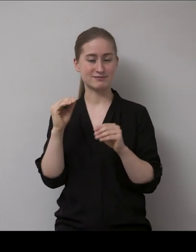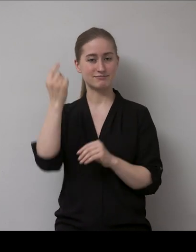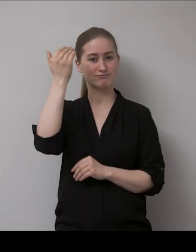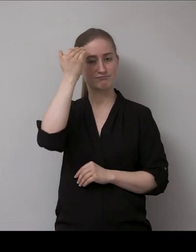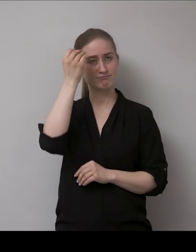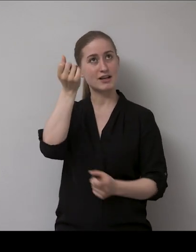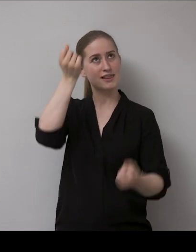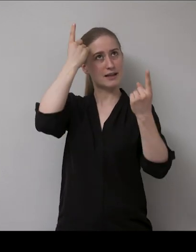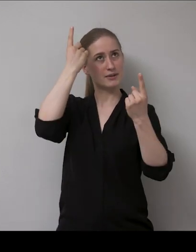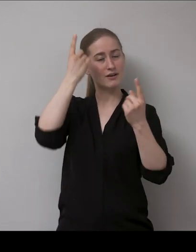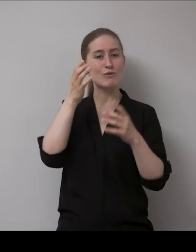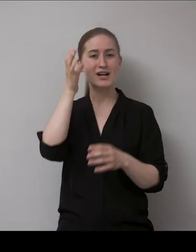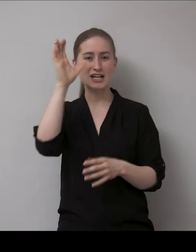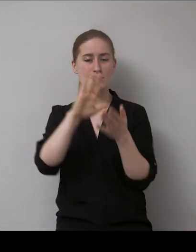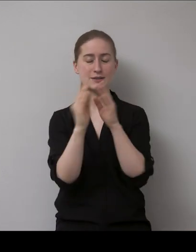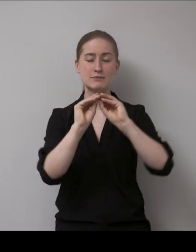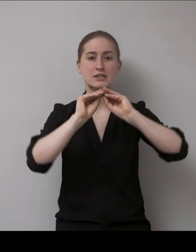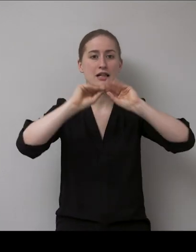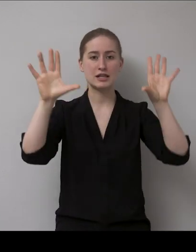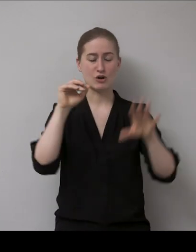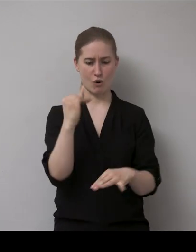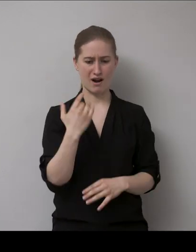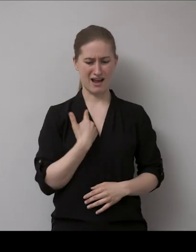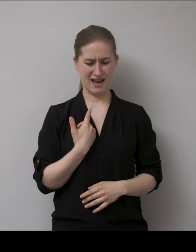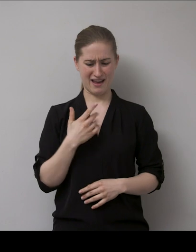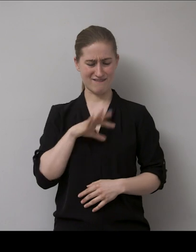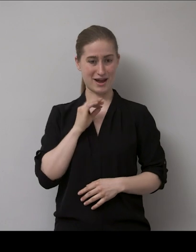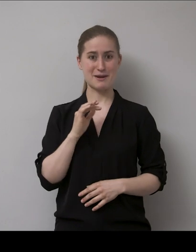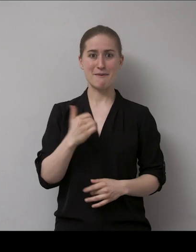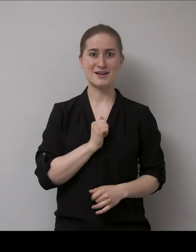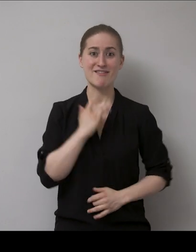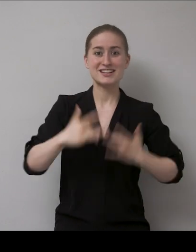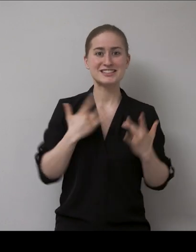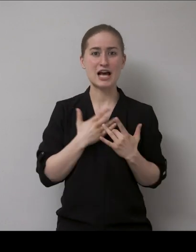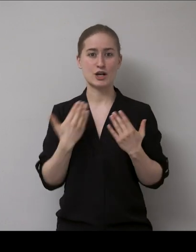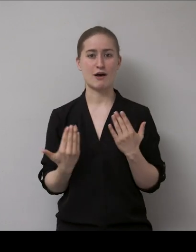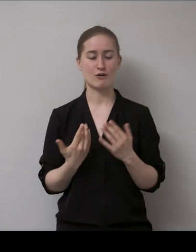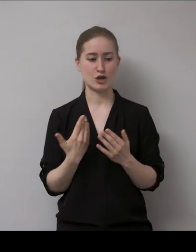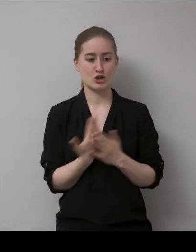when a concept became crystal clear, or when I found myself enthusiastic about a particular assignment